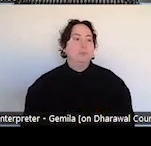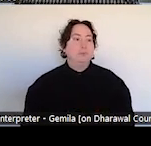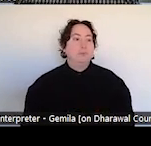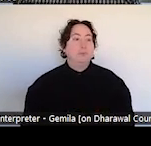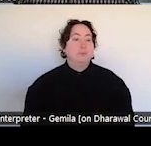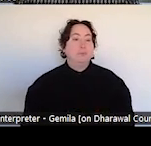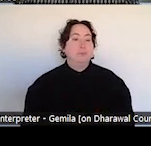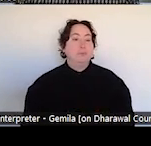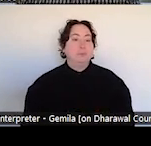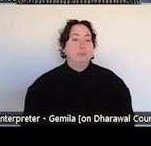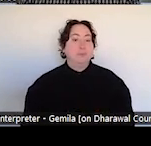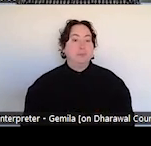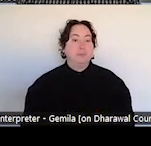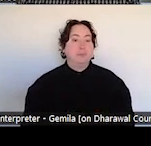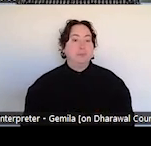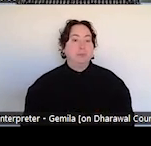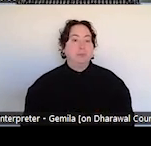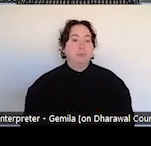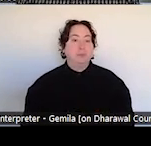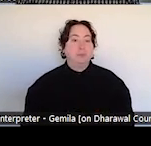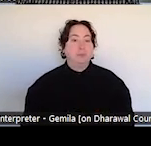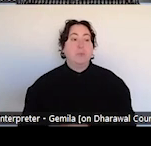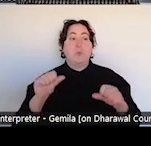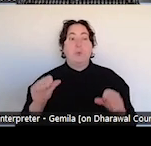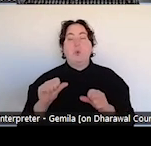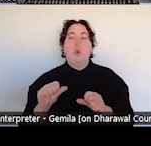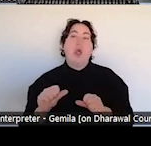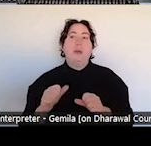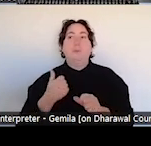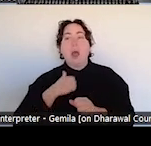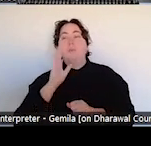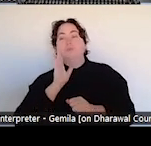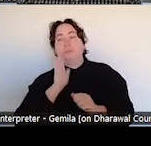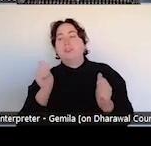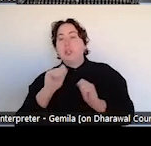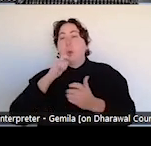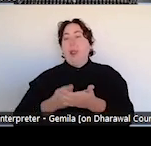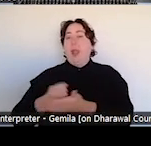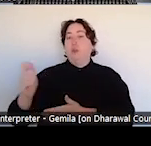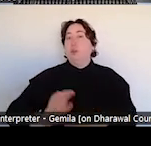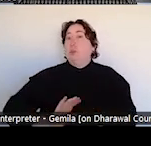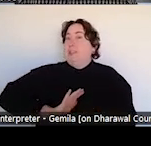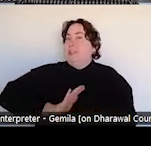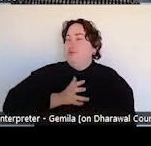Now I will hand over to the interesting part. Before I do, I would like to say one of the great